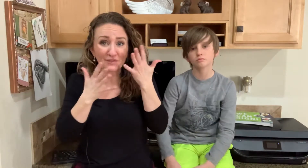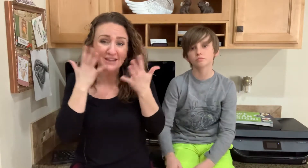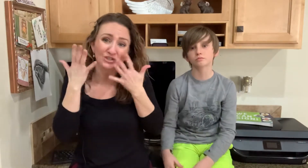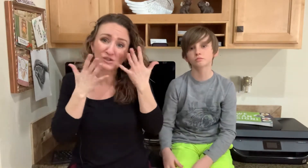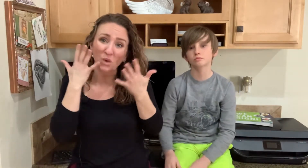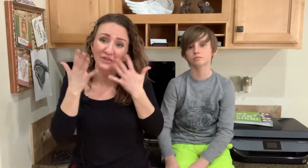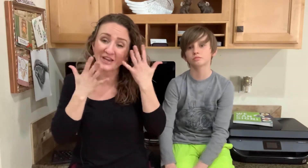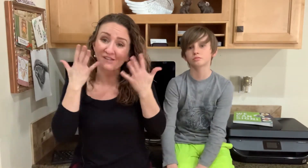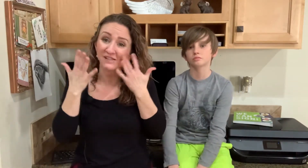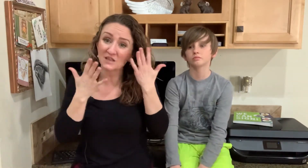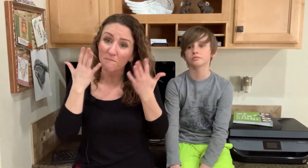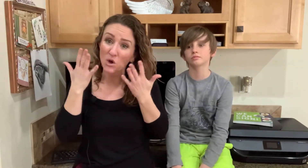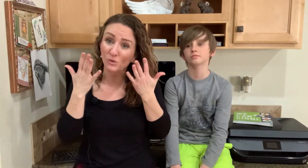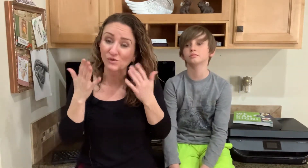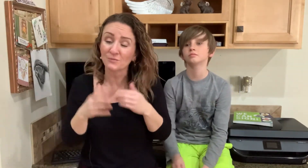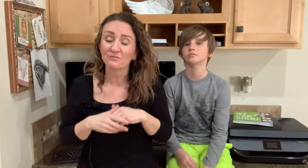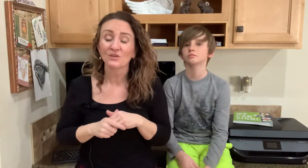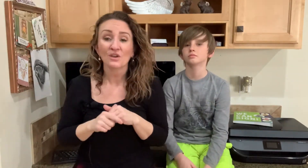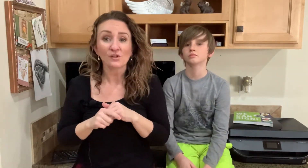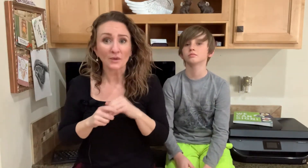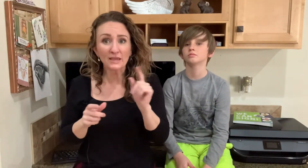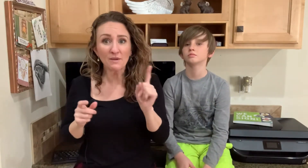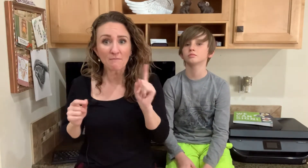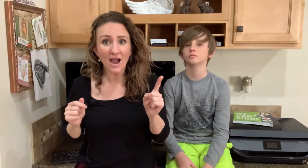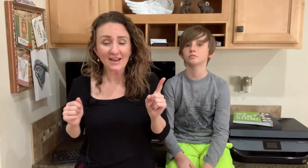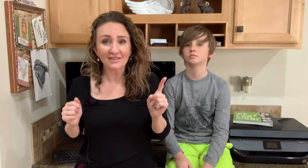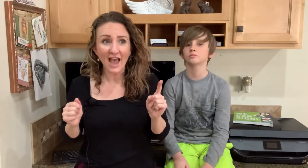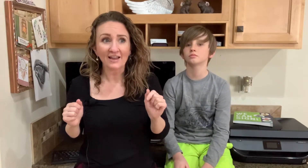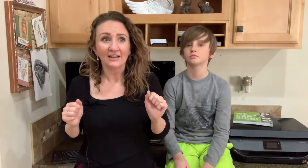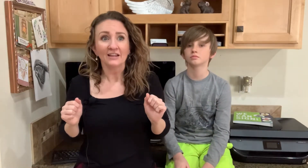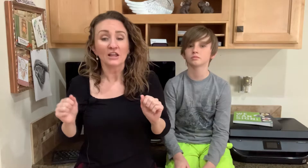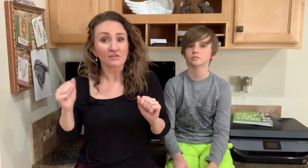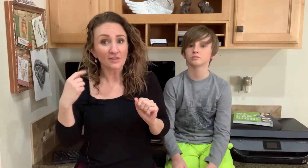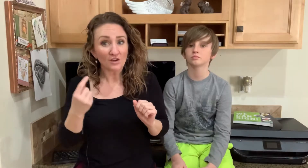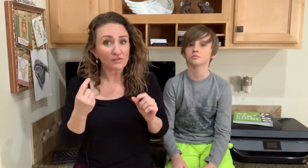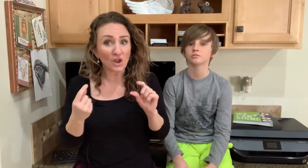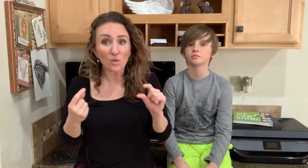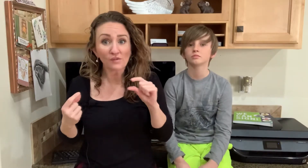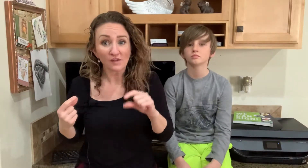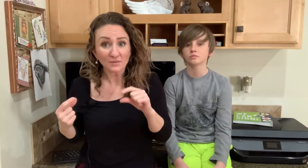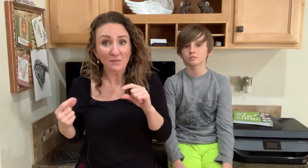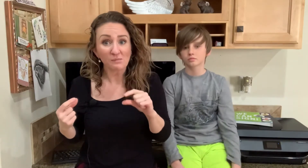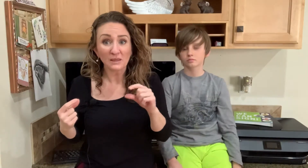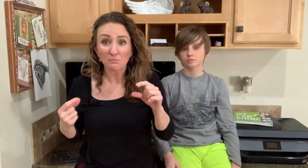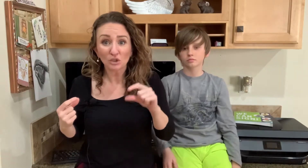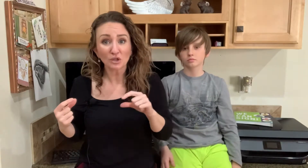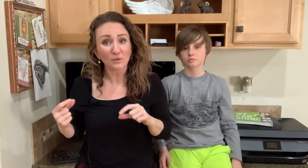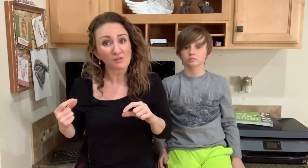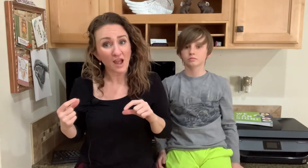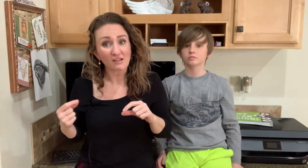That's just one that I see the most. So keep in mind that there will sometimes be multiple signs